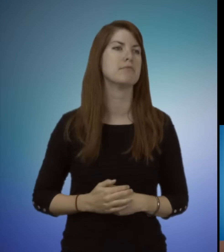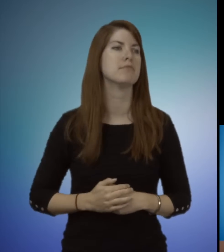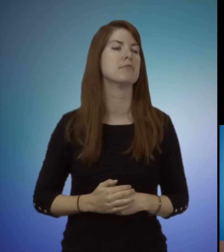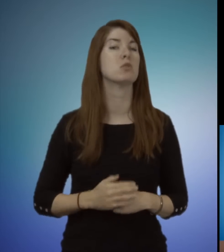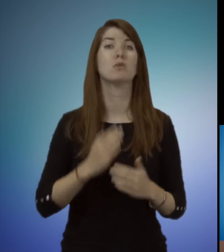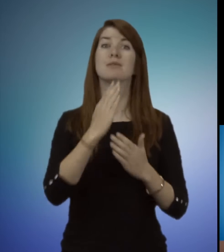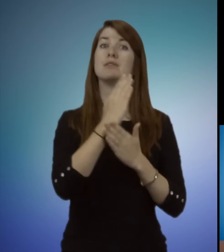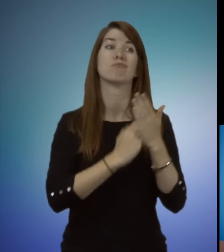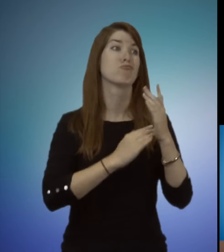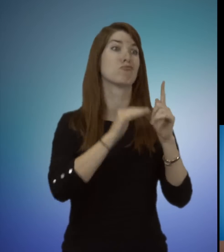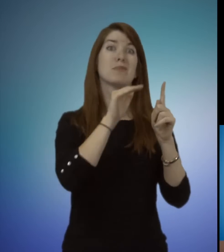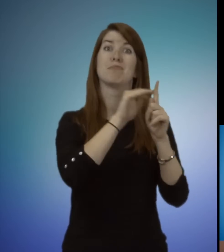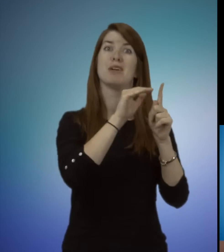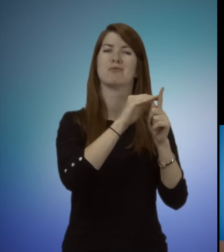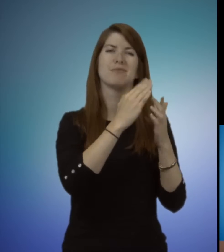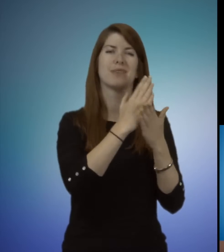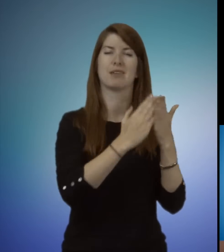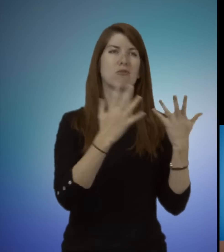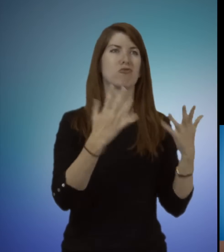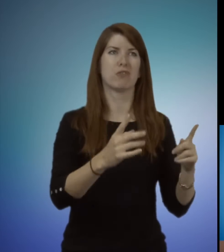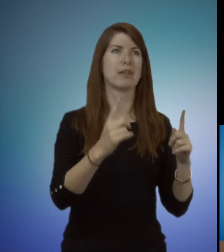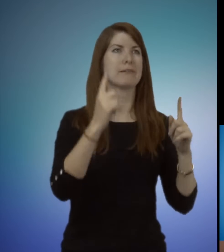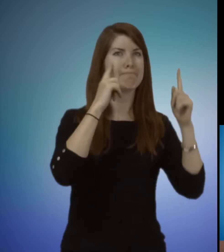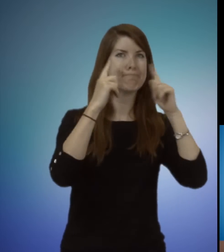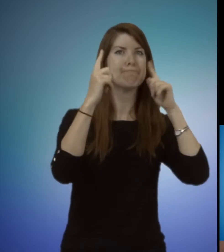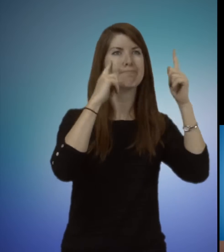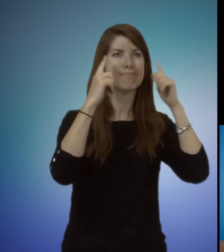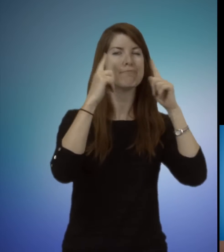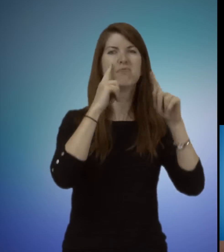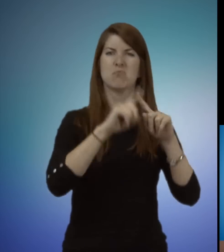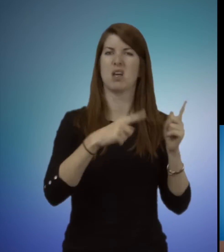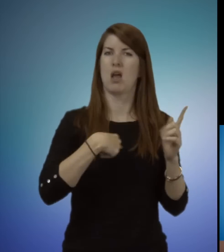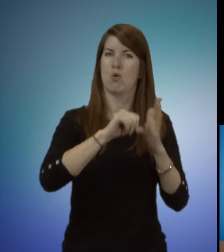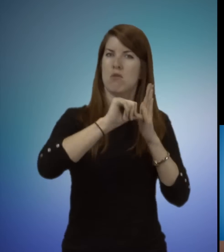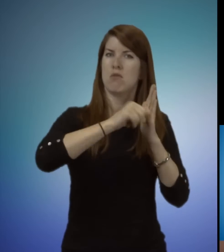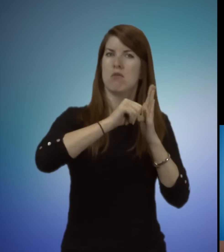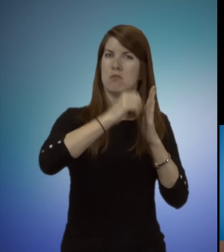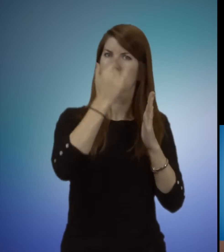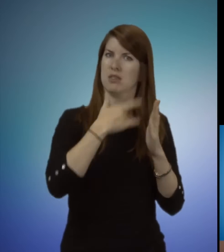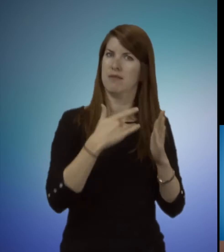So some reminders, again these things you've heard already but I'm going to reiterate them because I feel they're important.